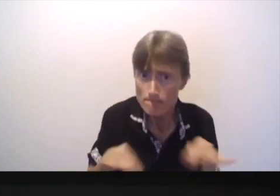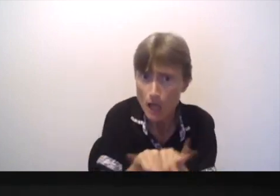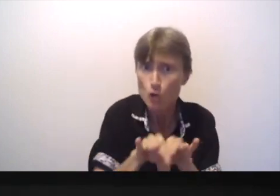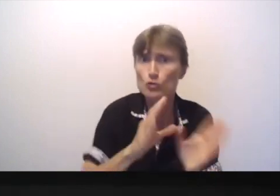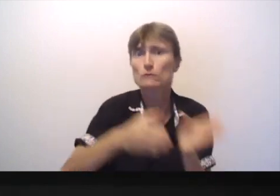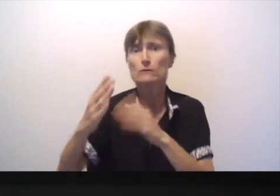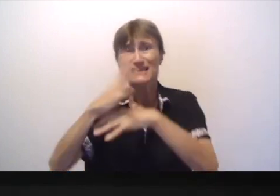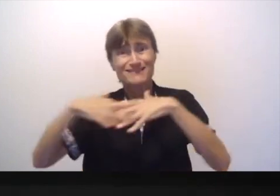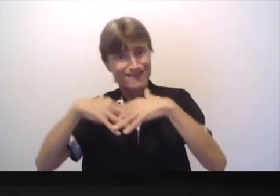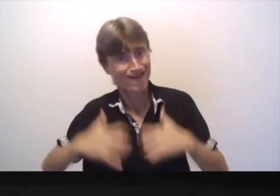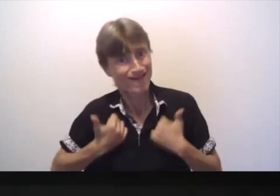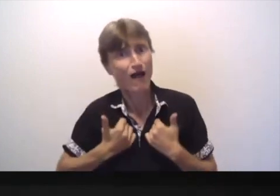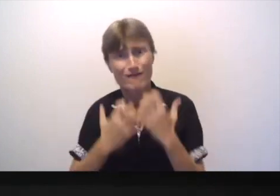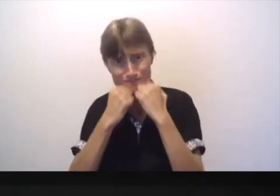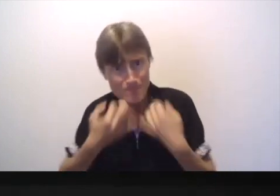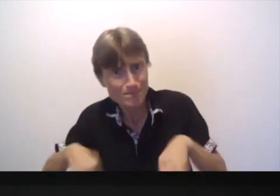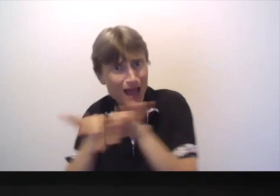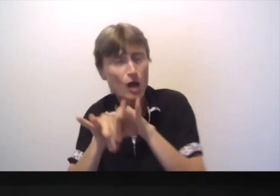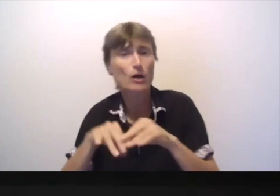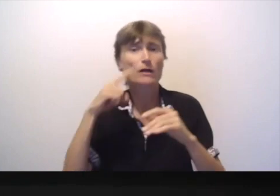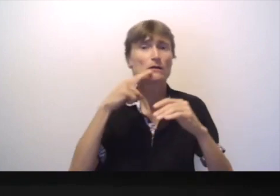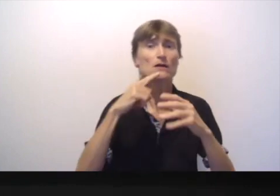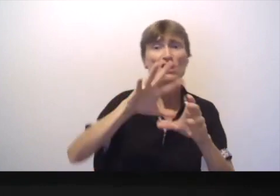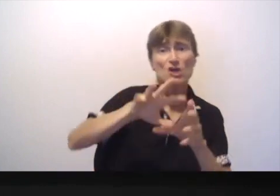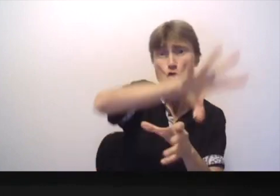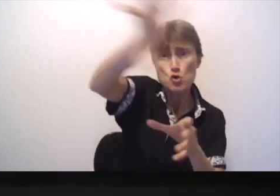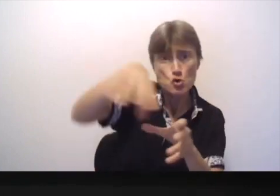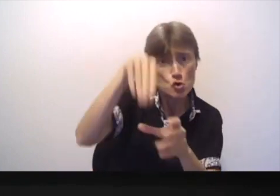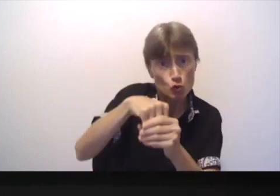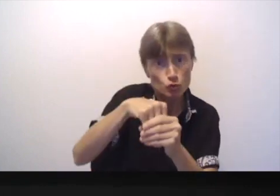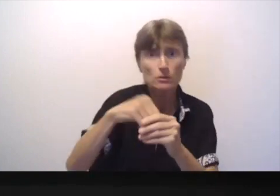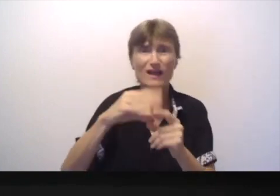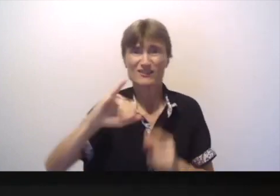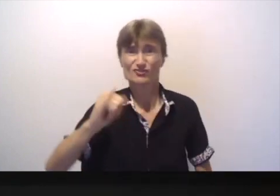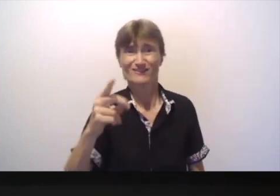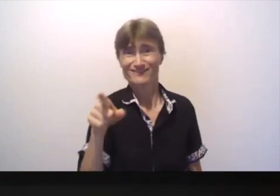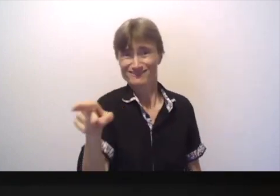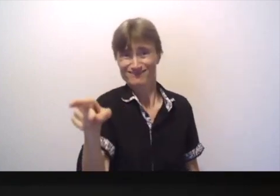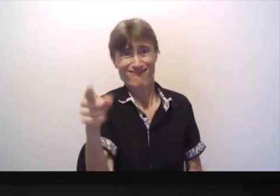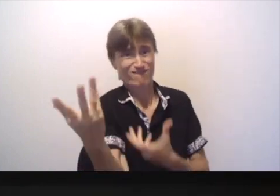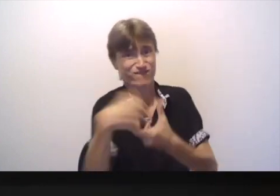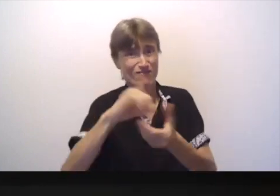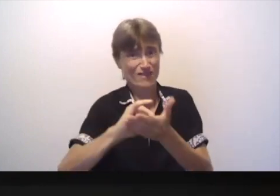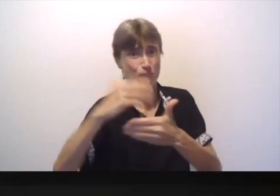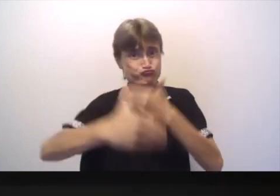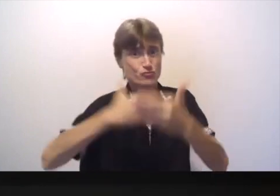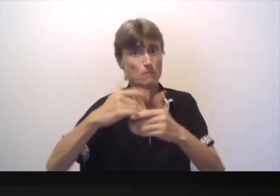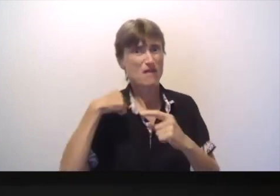inclusion and accessibility and um jd is one of our contributors to that process but today's session should be really great